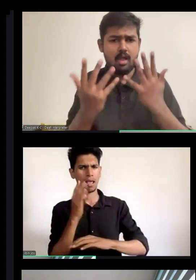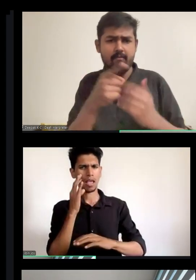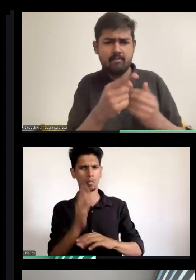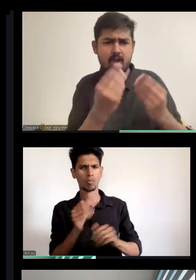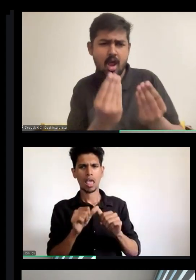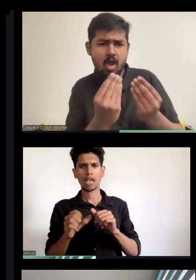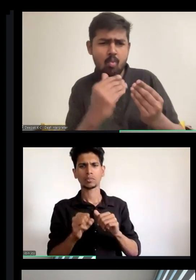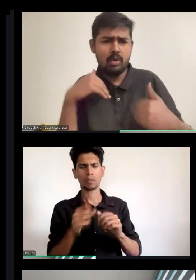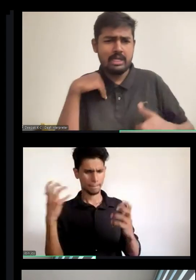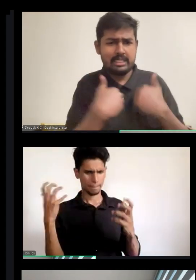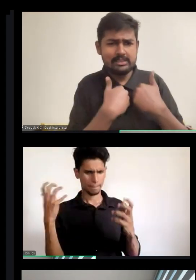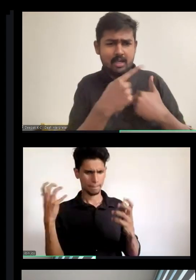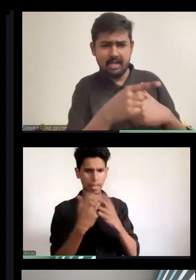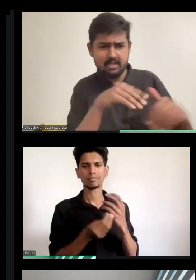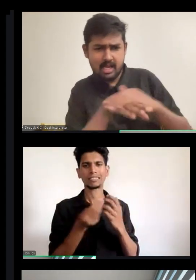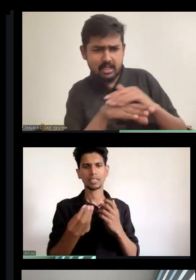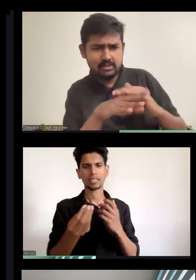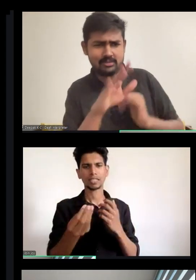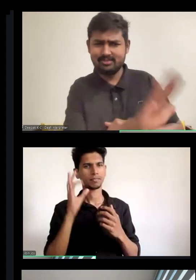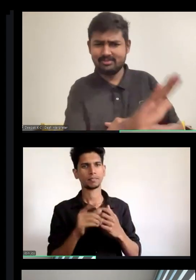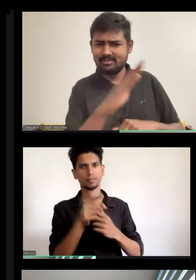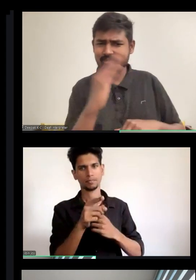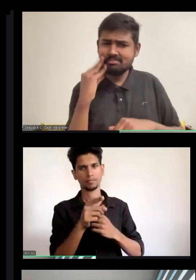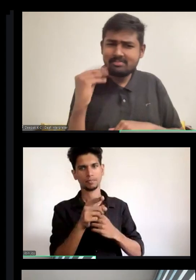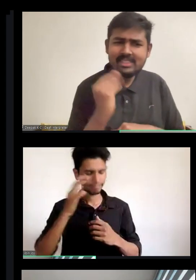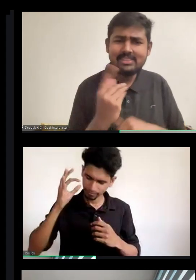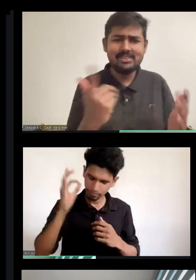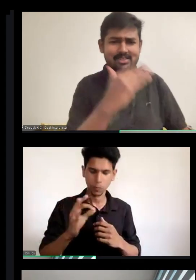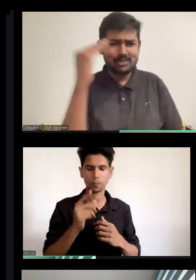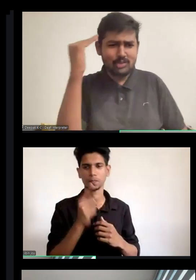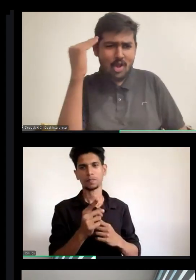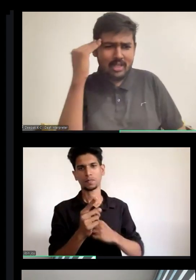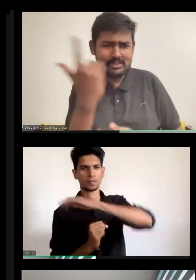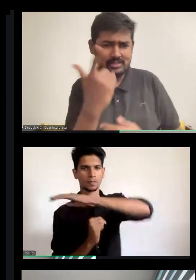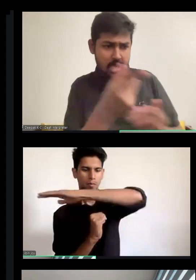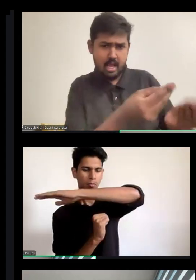This is really, really important. The third pillar is accessible content.